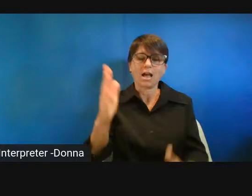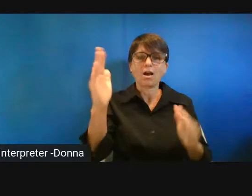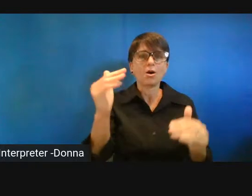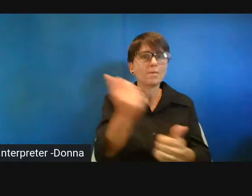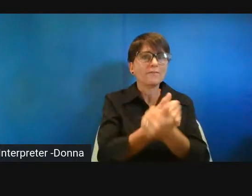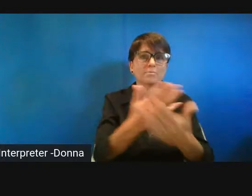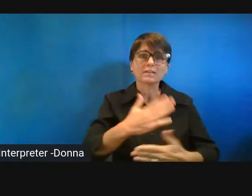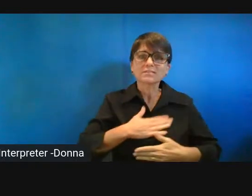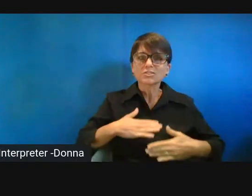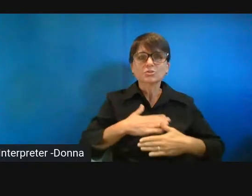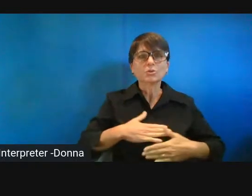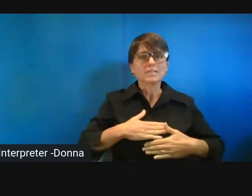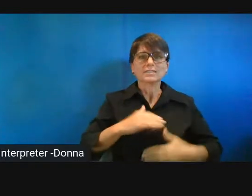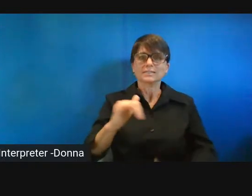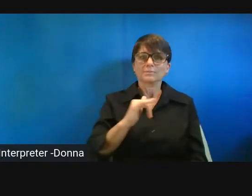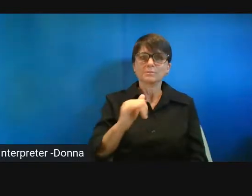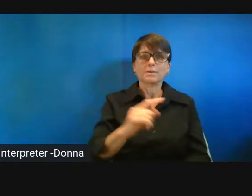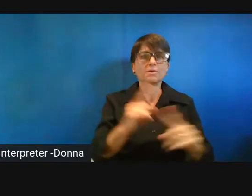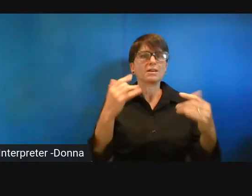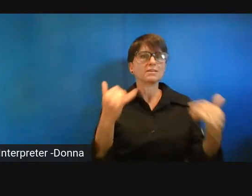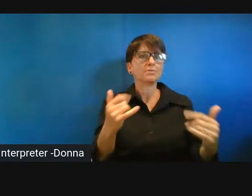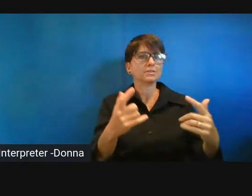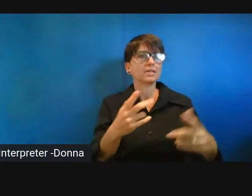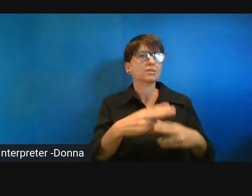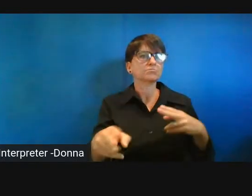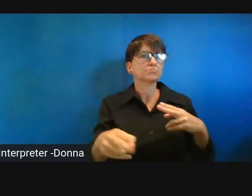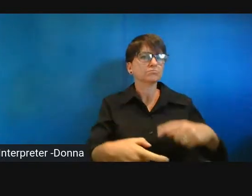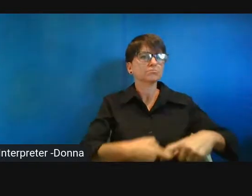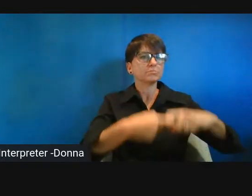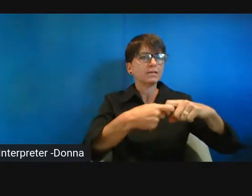humbling experience watching the difficulties that we had going through that website.